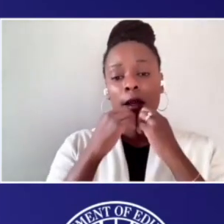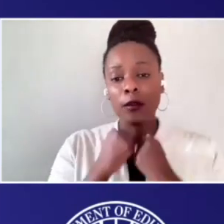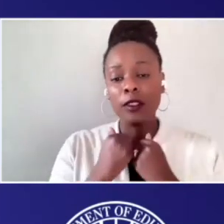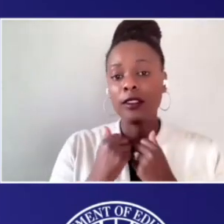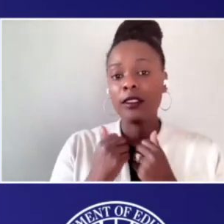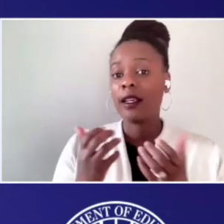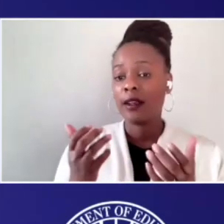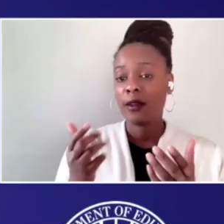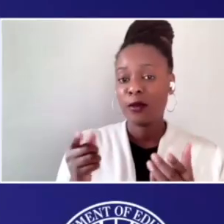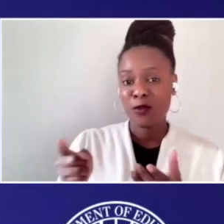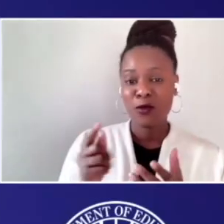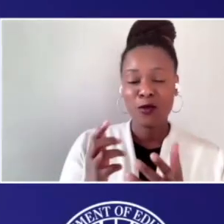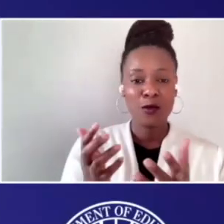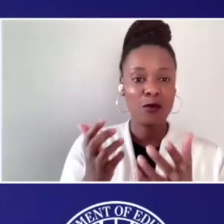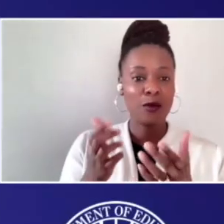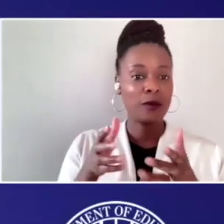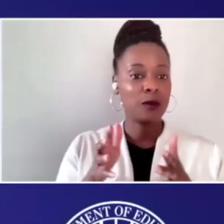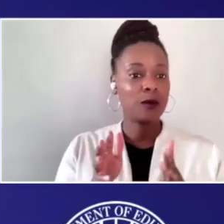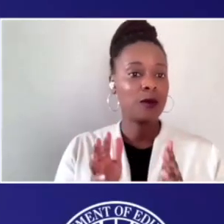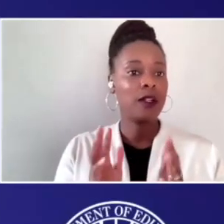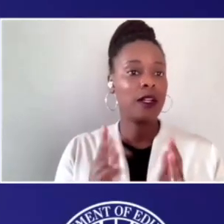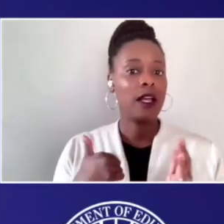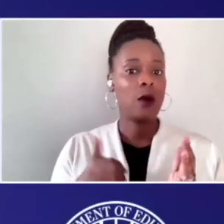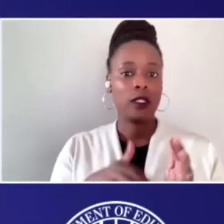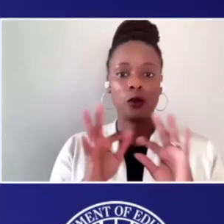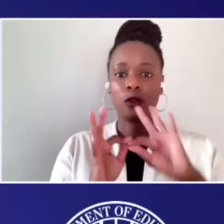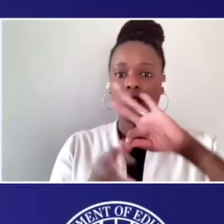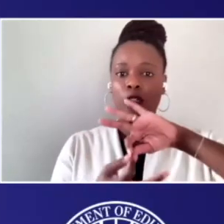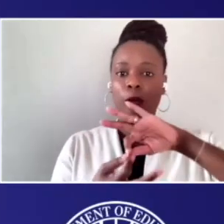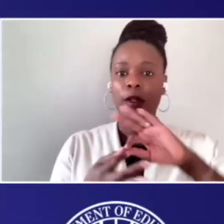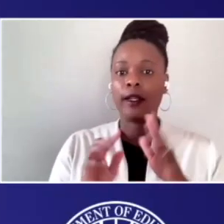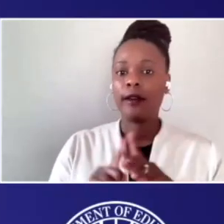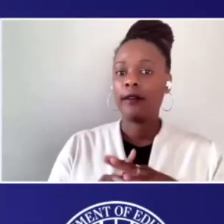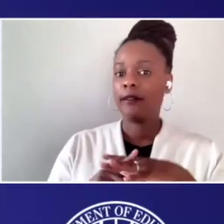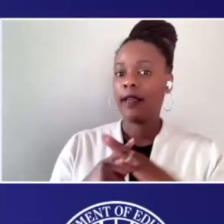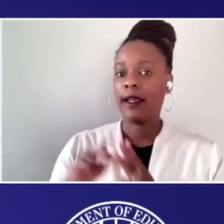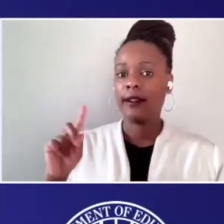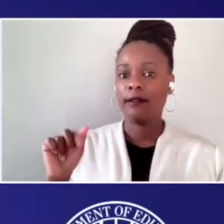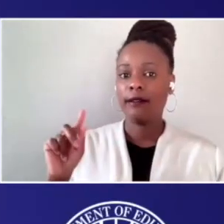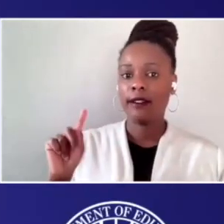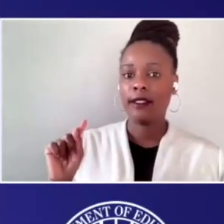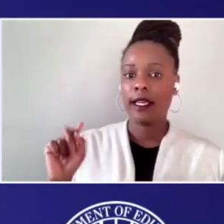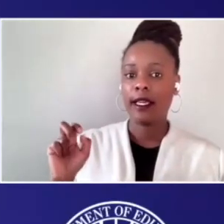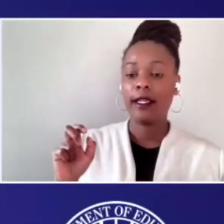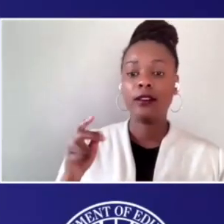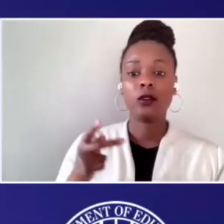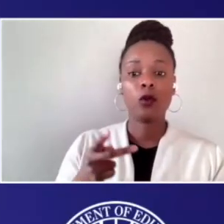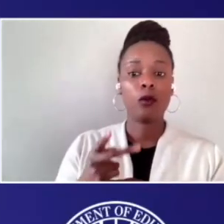allow us to interpret the effective date so that borrowers may start their second rehabilitation process ten months before